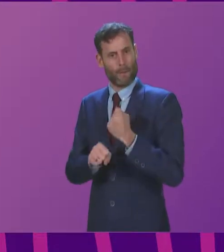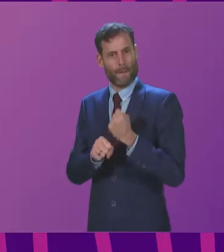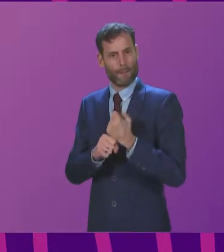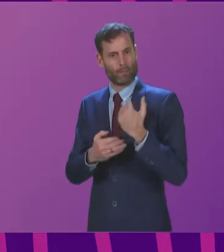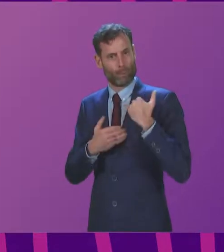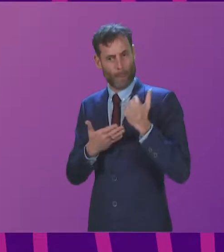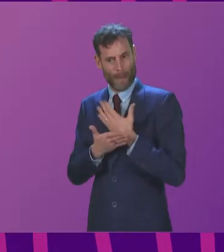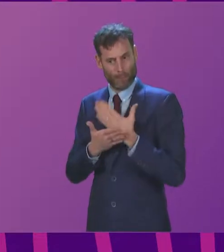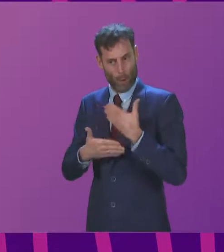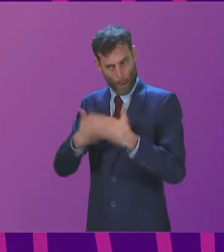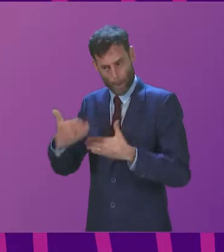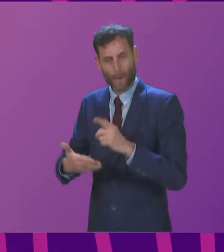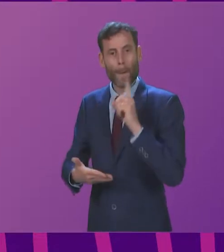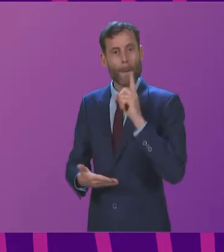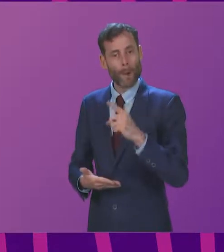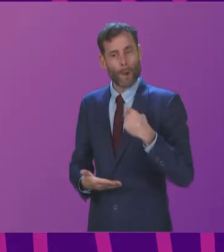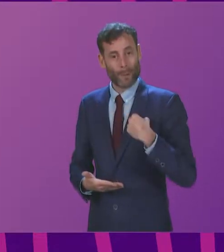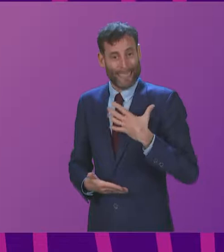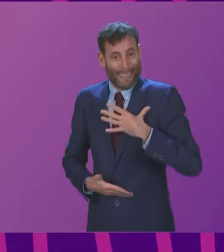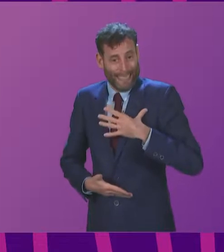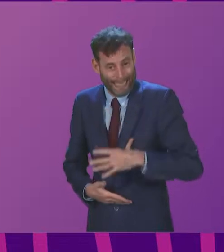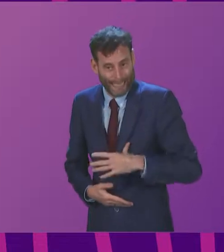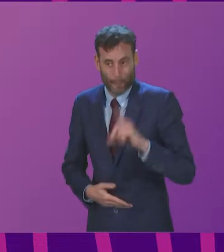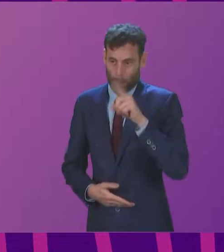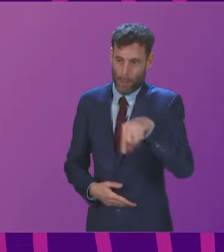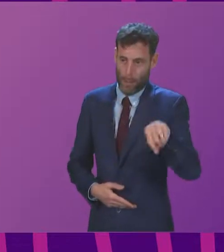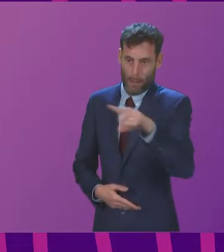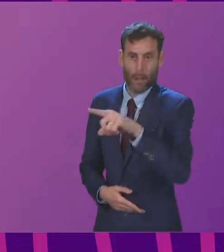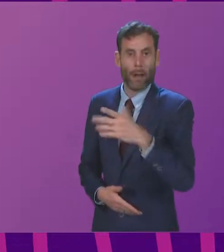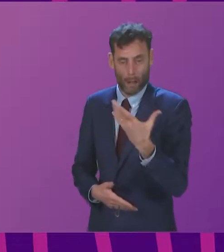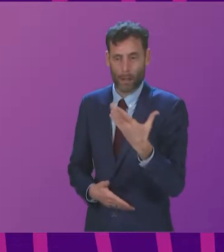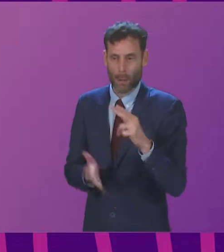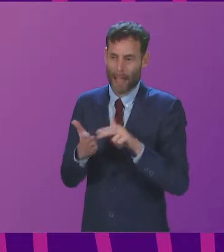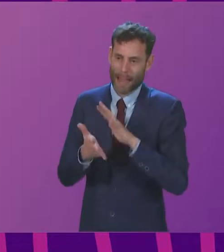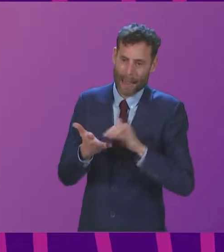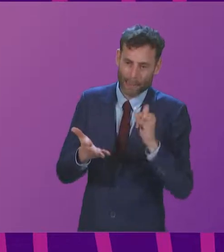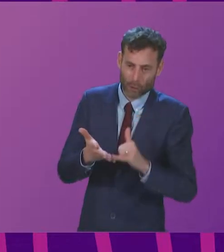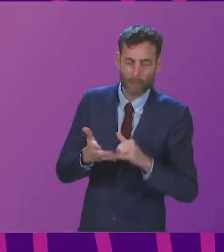are reliant on and eternally grateful for the commitment of NHS workers in delivering it.